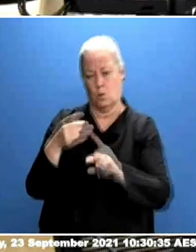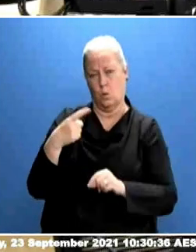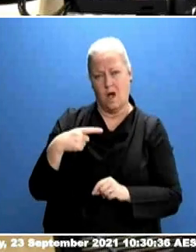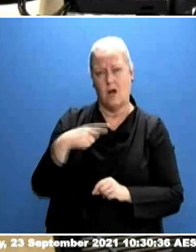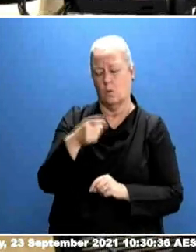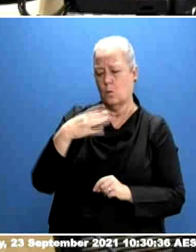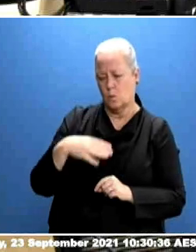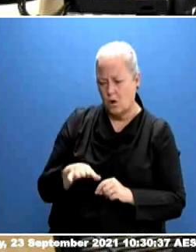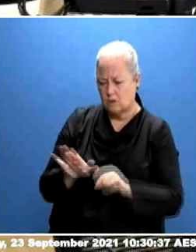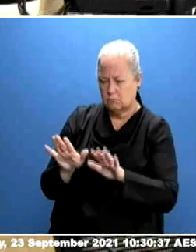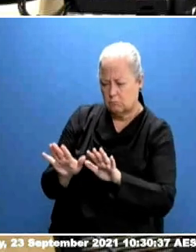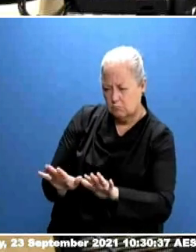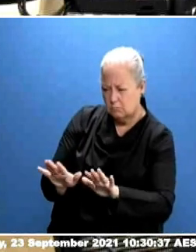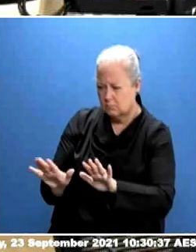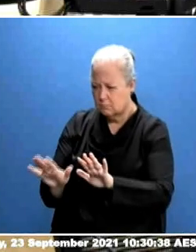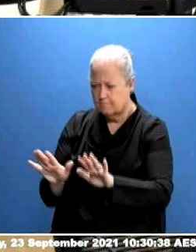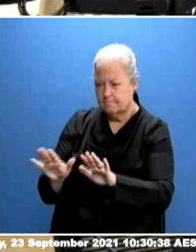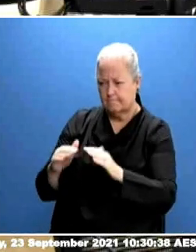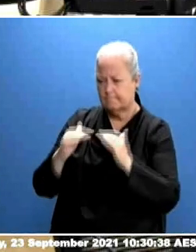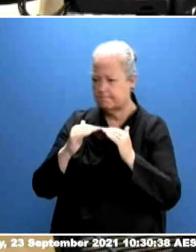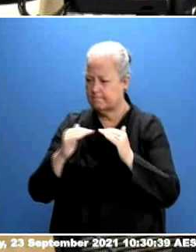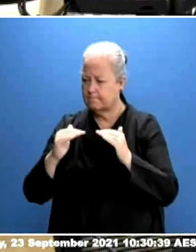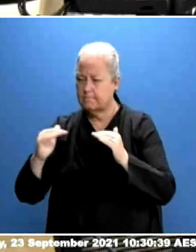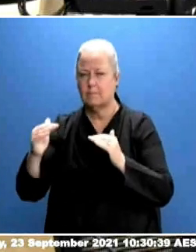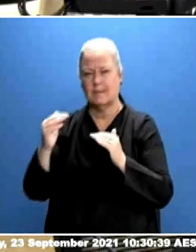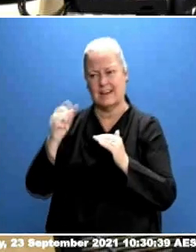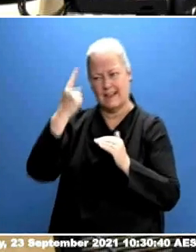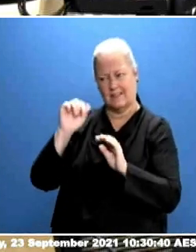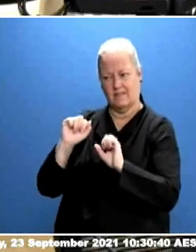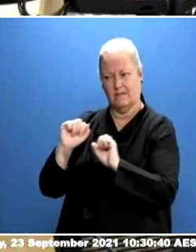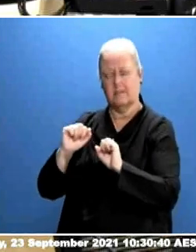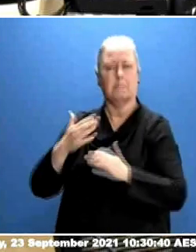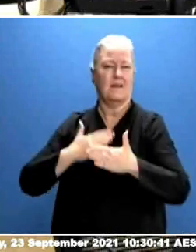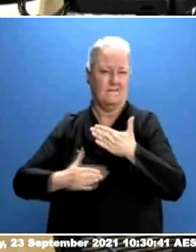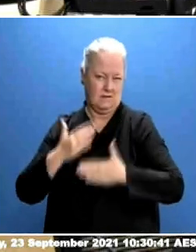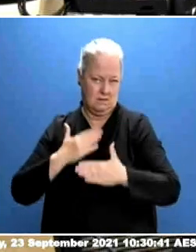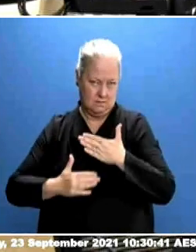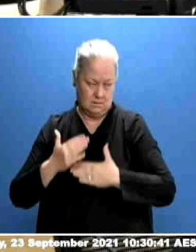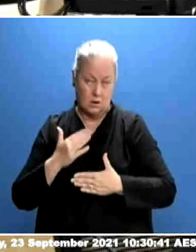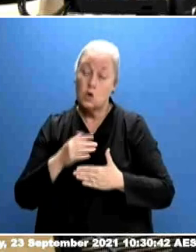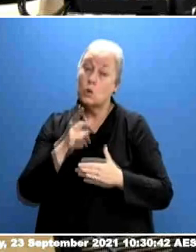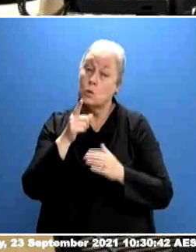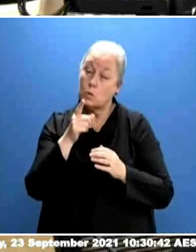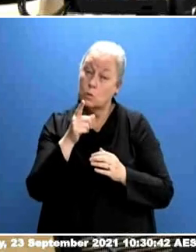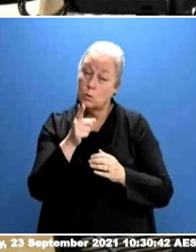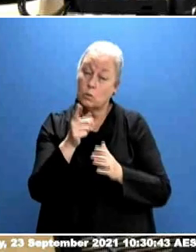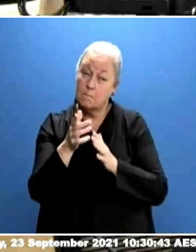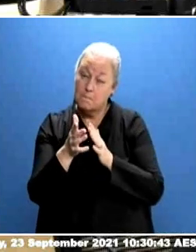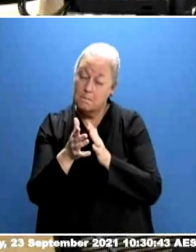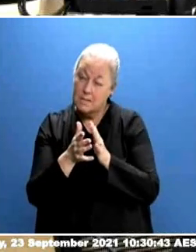and understanding the behaviours is, does that mean that what may be driving